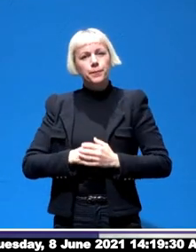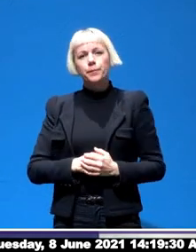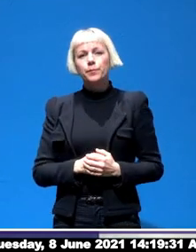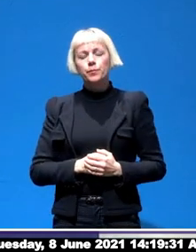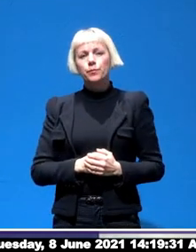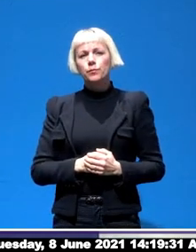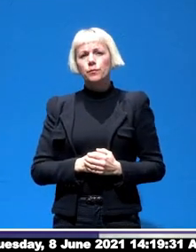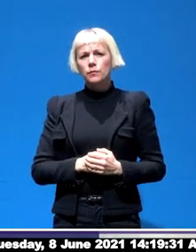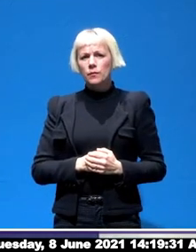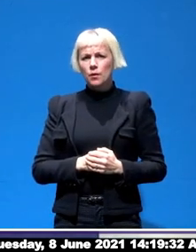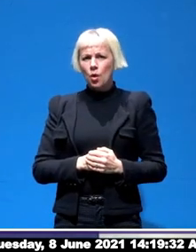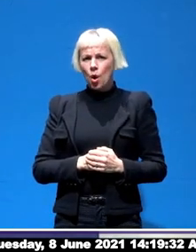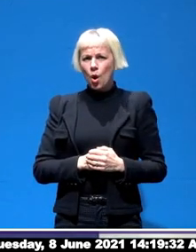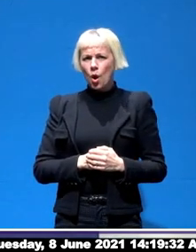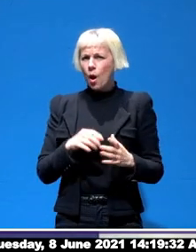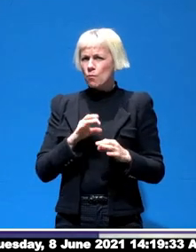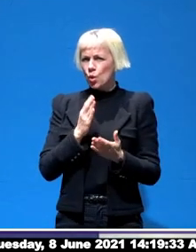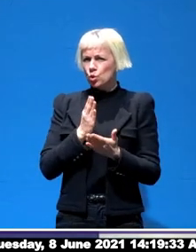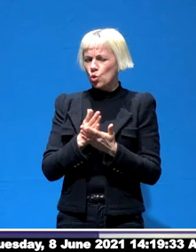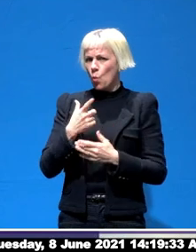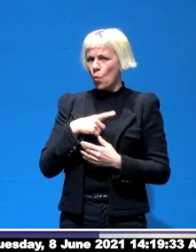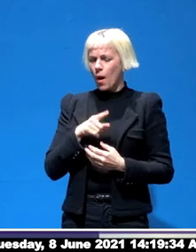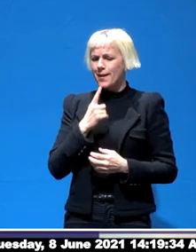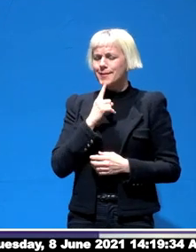I'm not sure why this is a reference to 22 February.